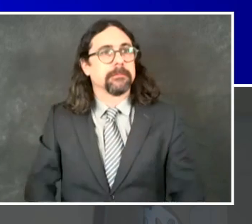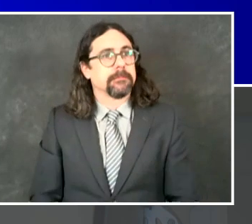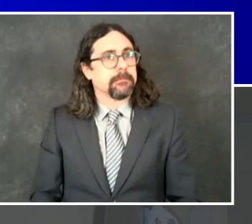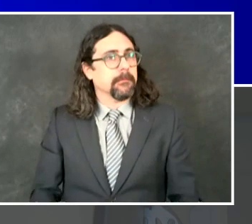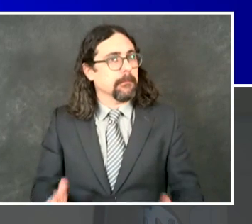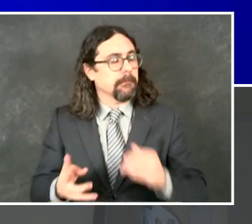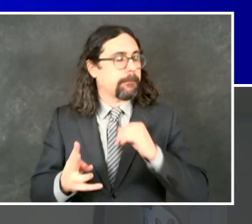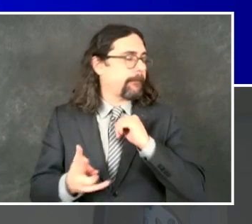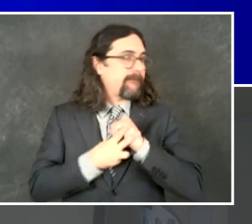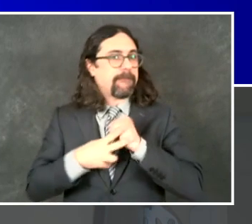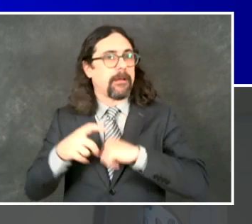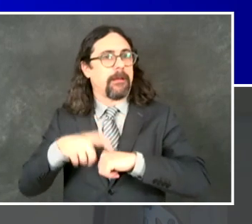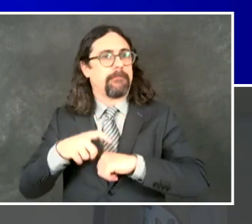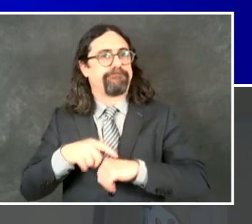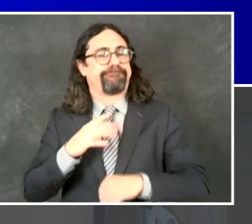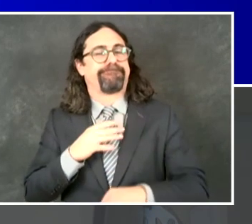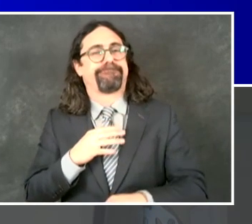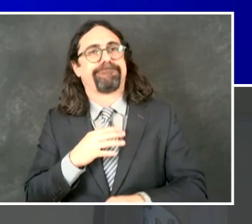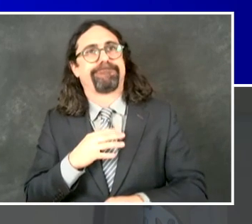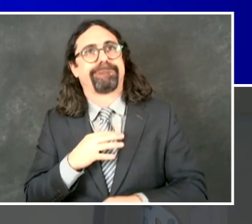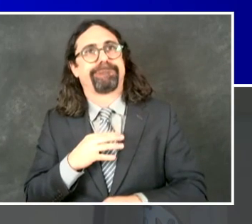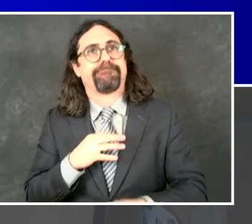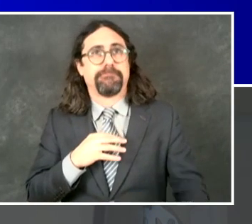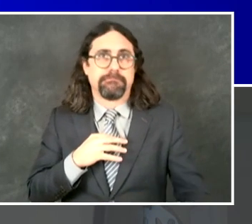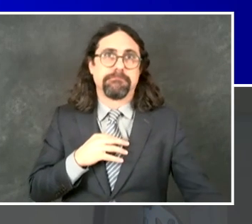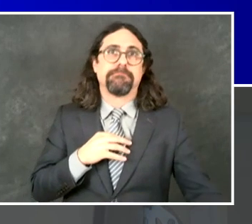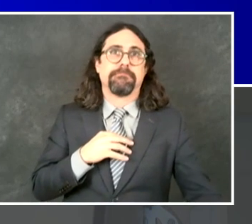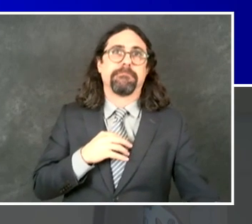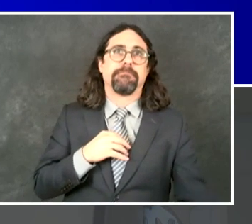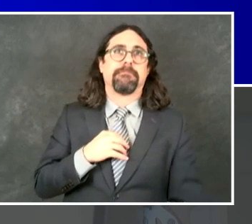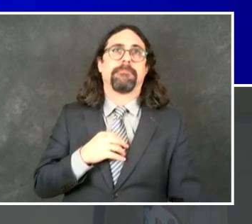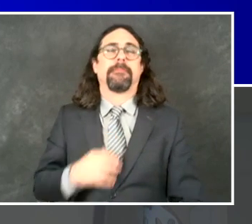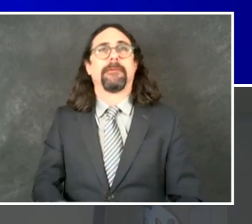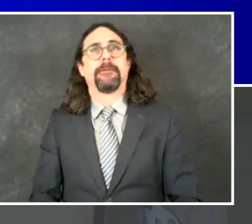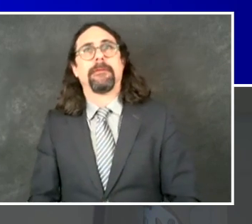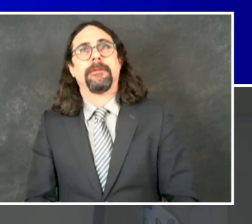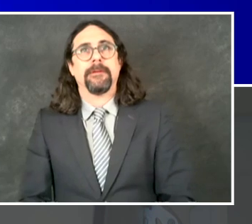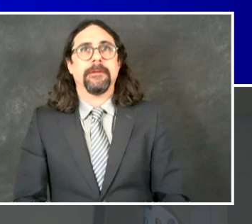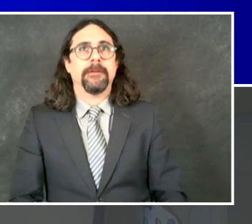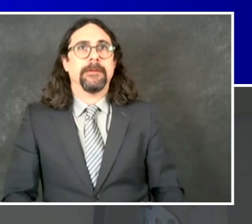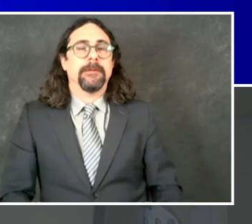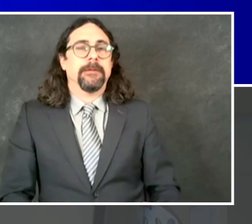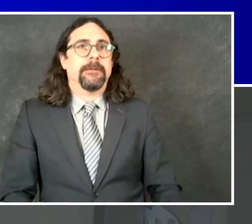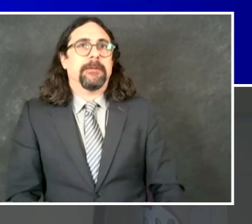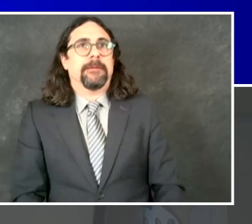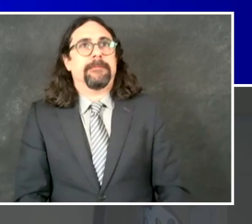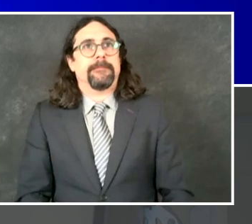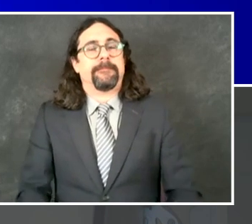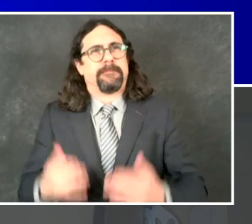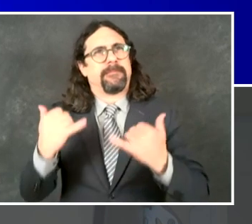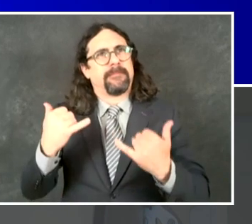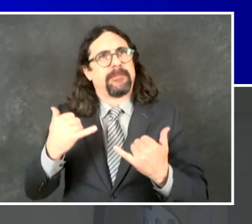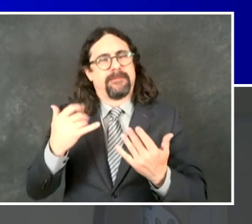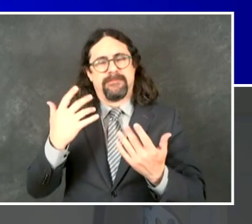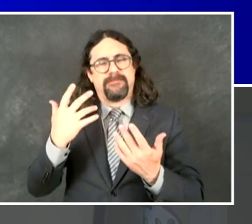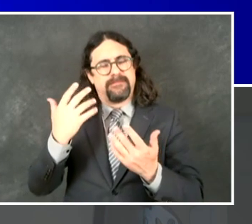SAID. RIGHT NOW, AT AN H&H SITE, YOU HAVE TO PROCESS EACH INDIVIDUAL NDA EPXLAIN WHTA